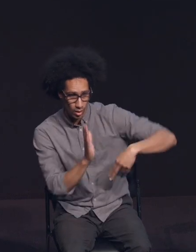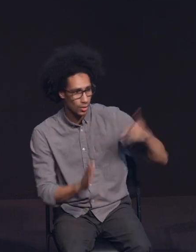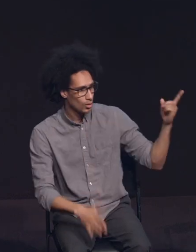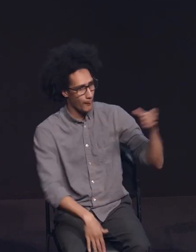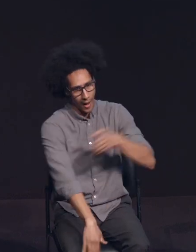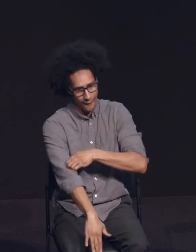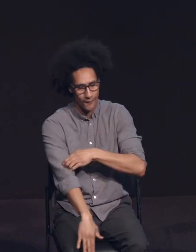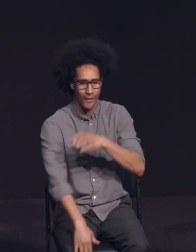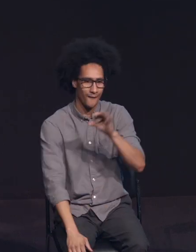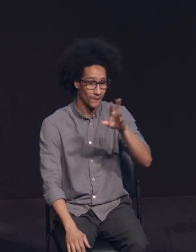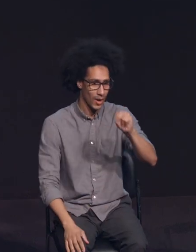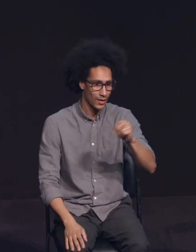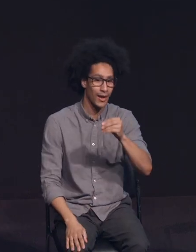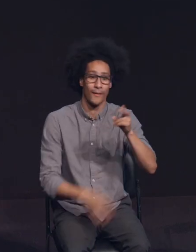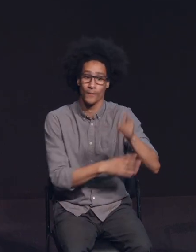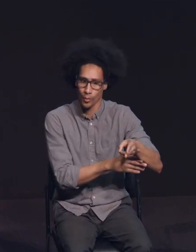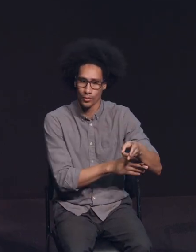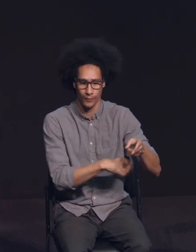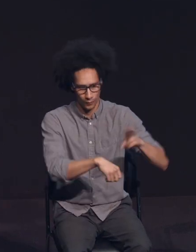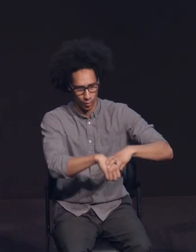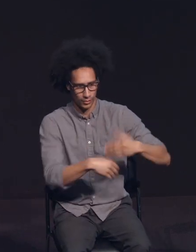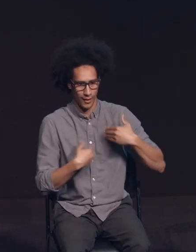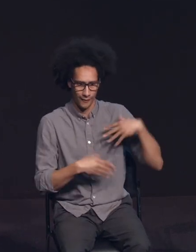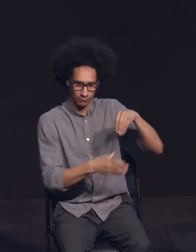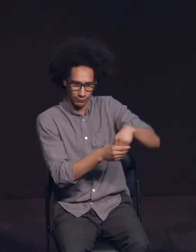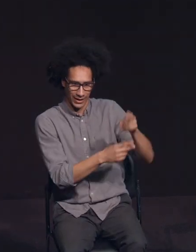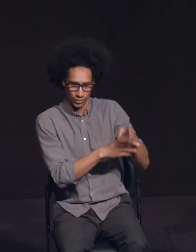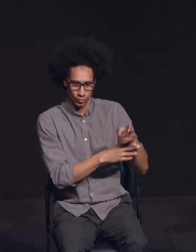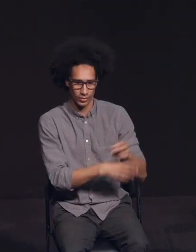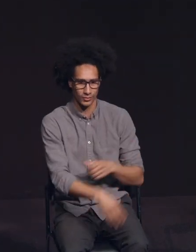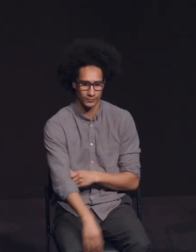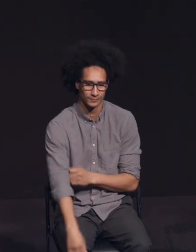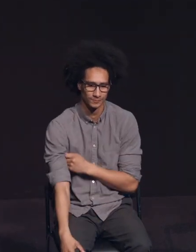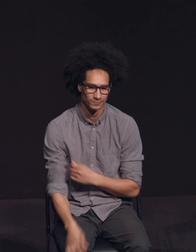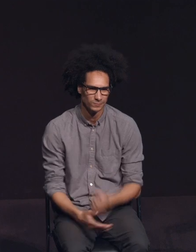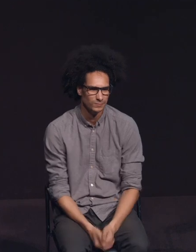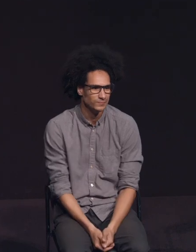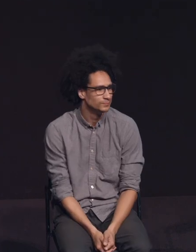and, of course, history-making.